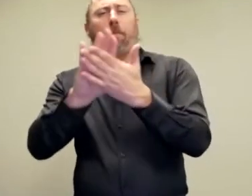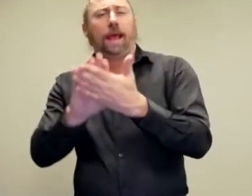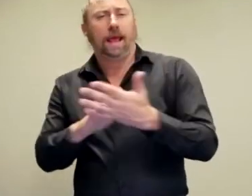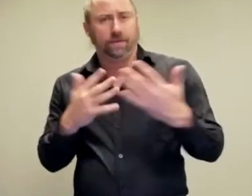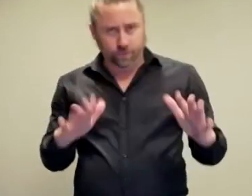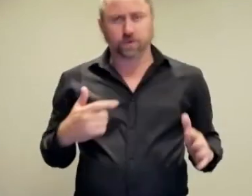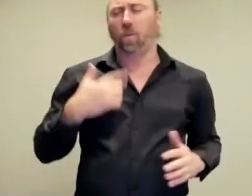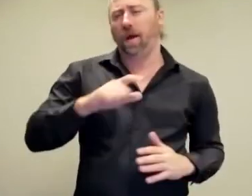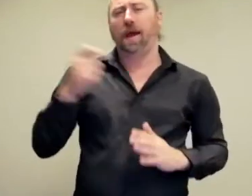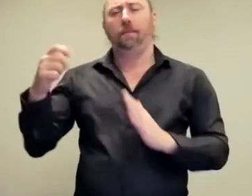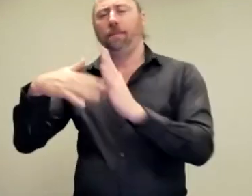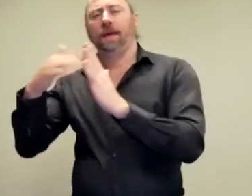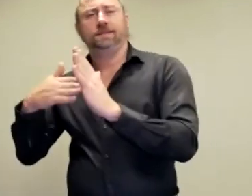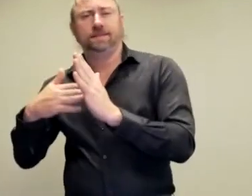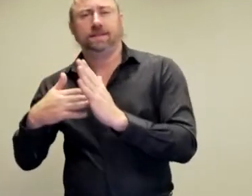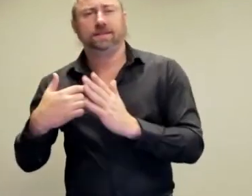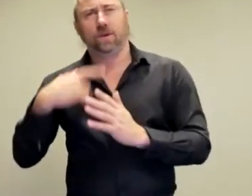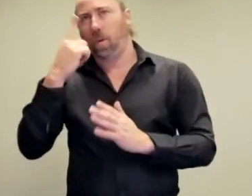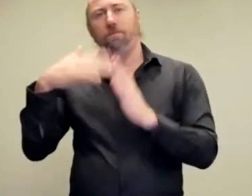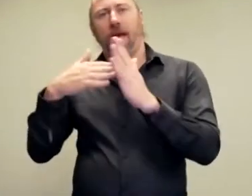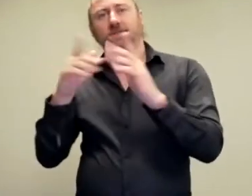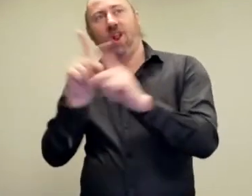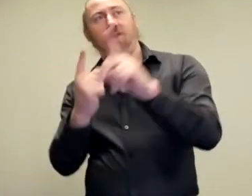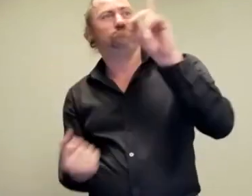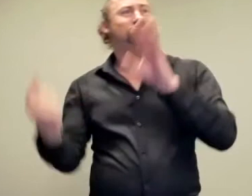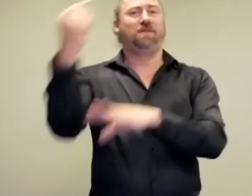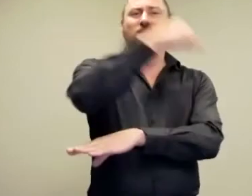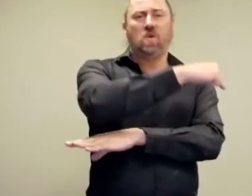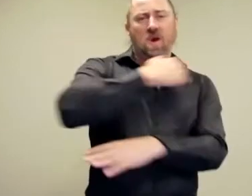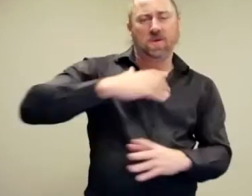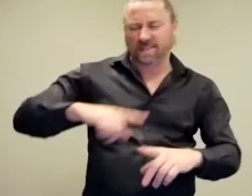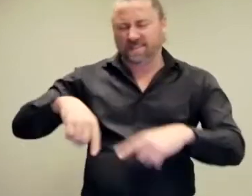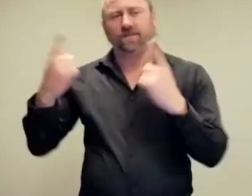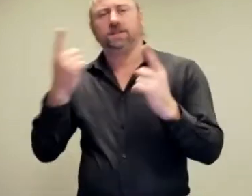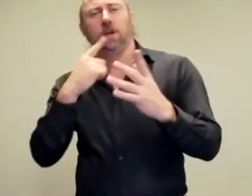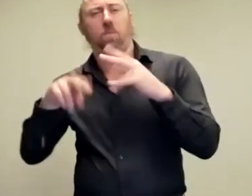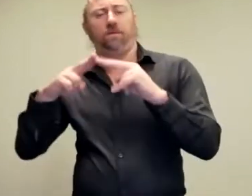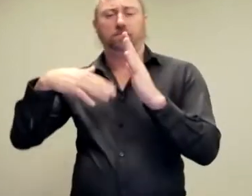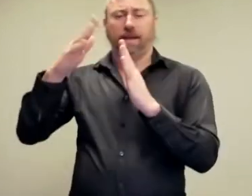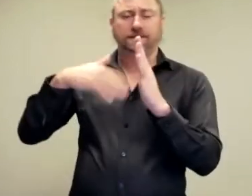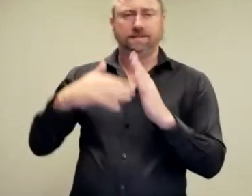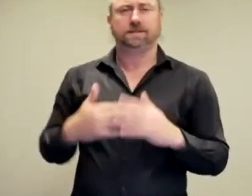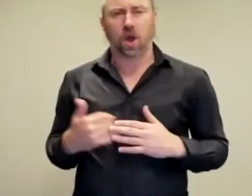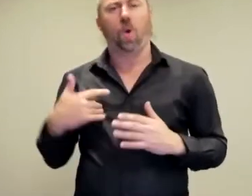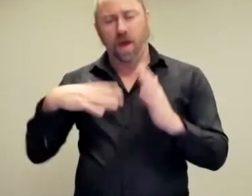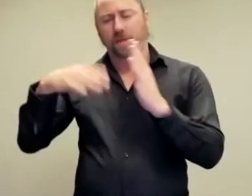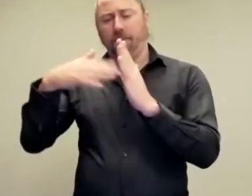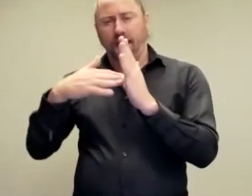painting. I couldn't return to the kind of painting I’d been making before and I wanted to make a painting that was painterly but echoed these